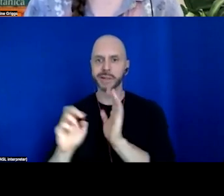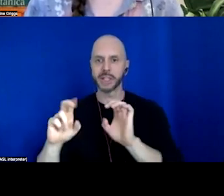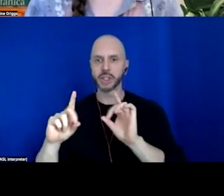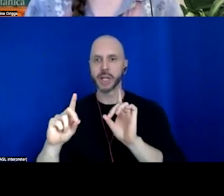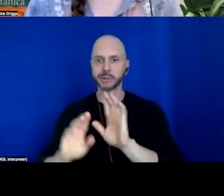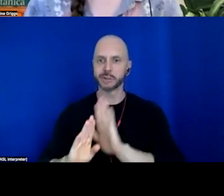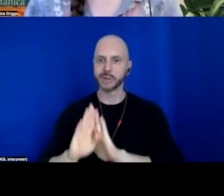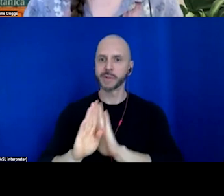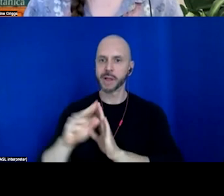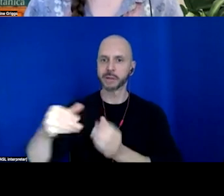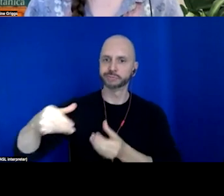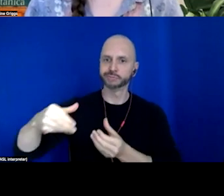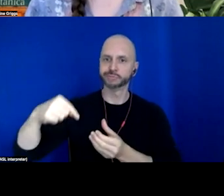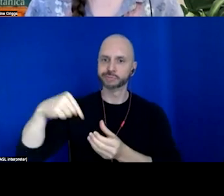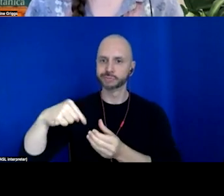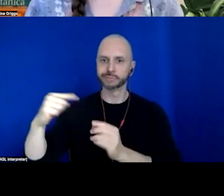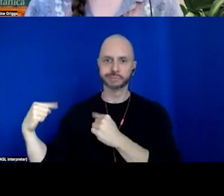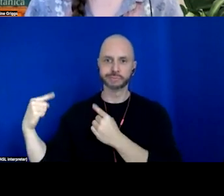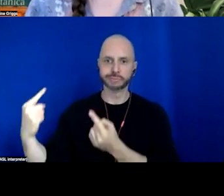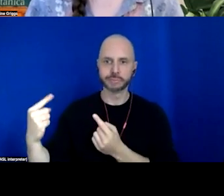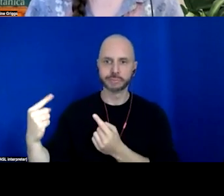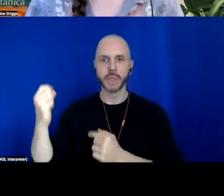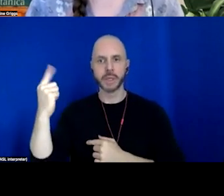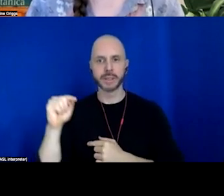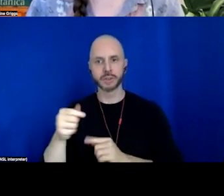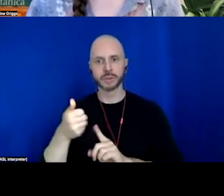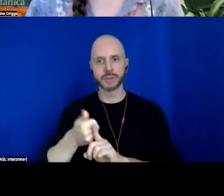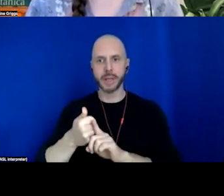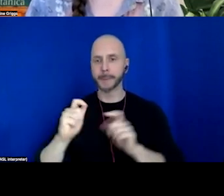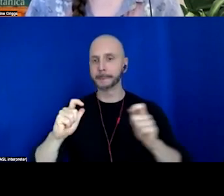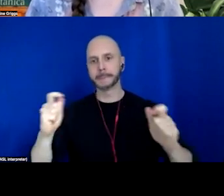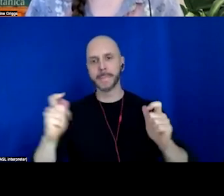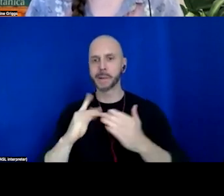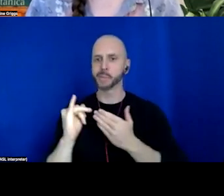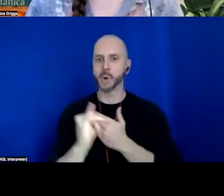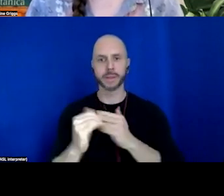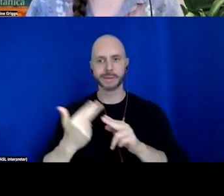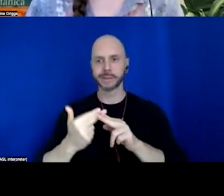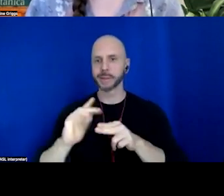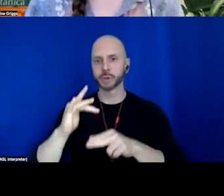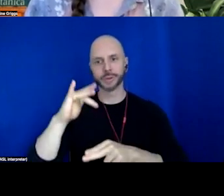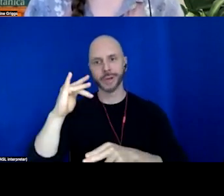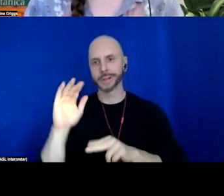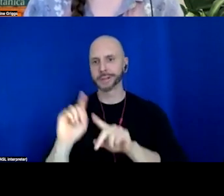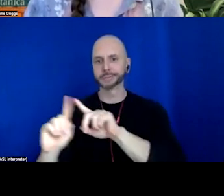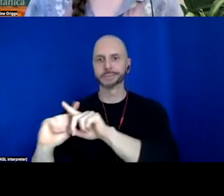Dione has successfully managed large-scale projects for prestigious organisations like Oxford